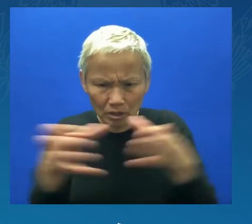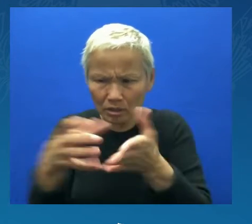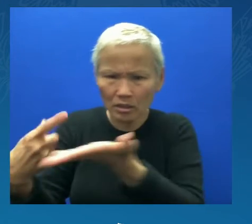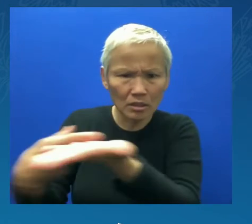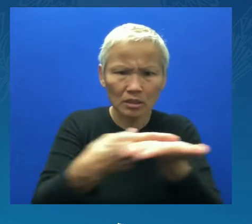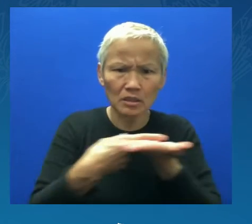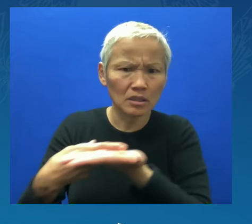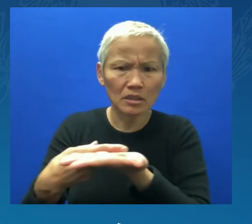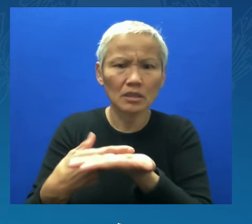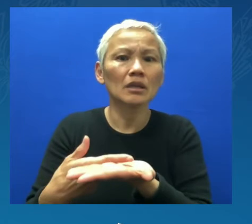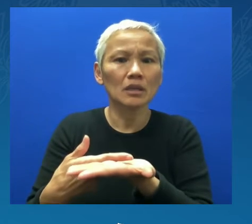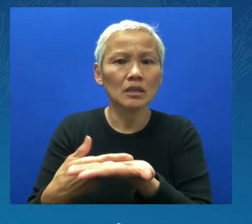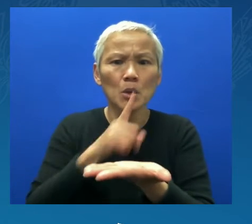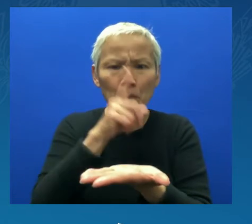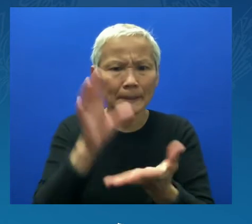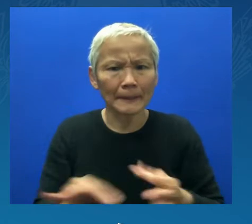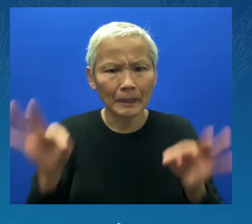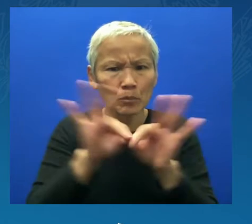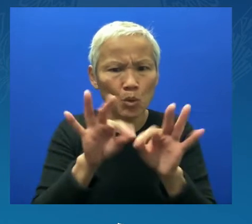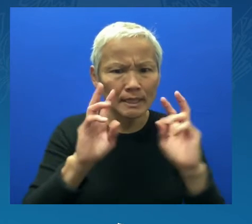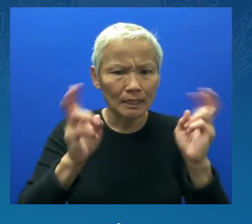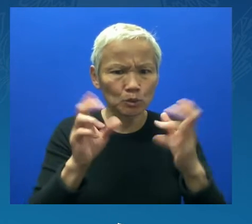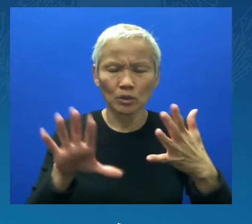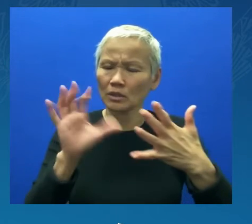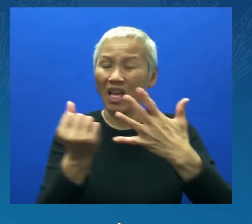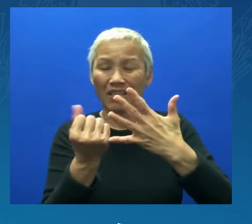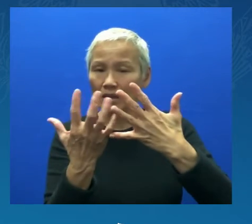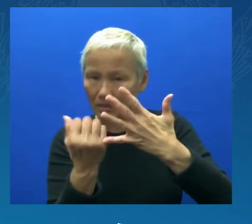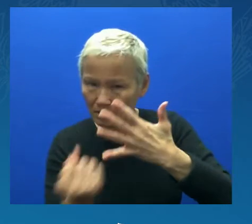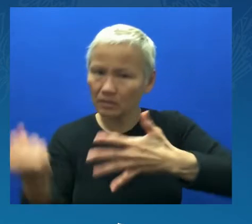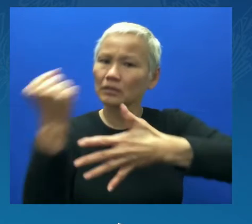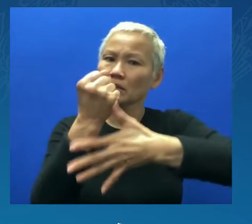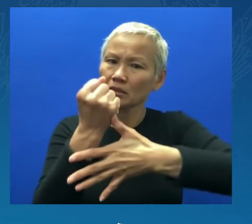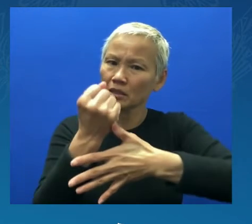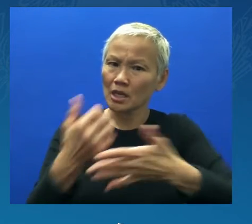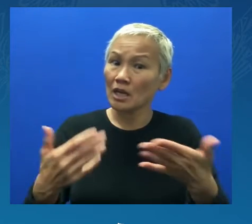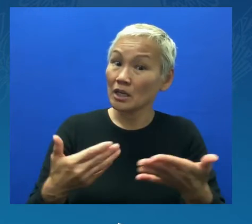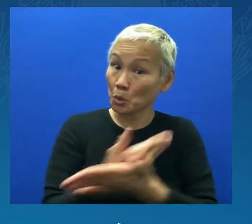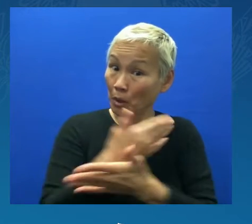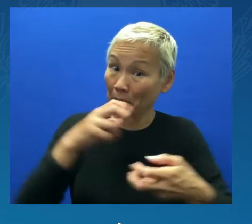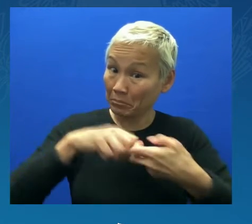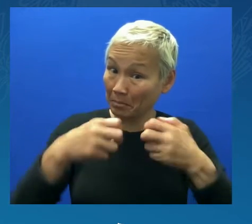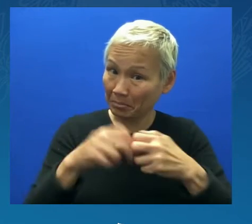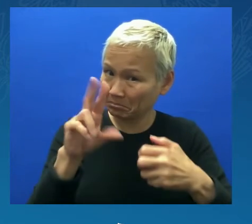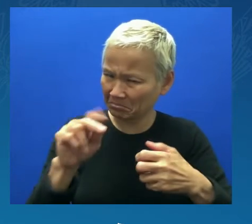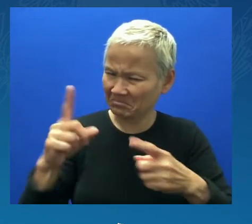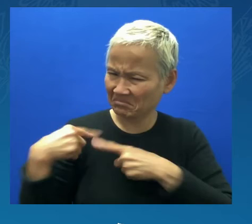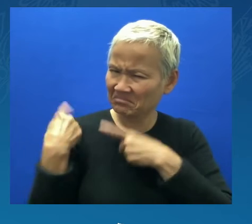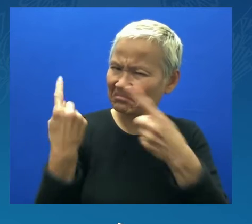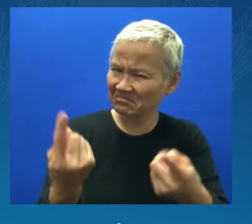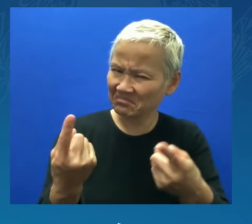Because sadly, it is not a new issue in our country, but we are giving it more attention -- giving it more attention